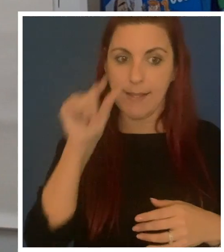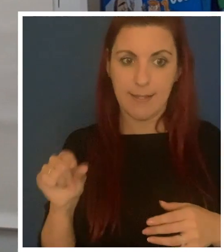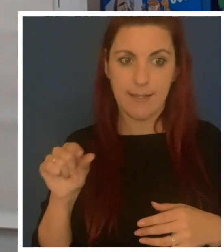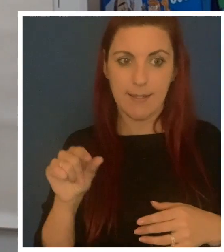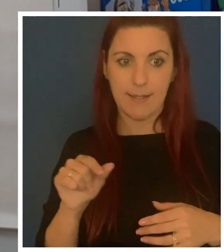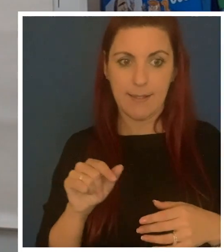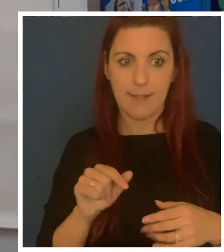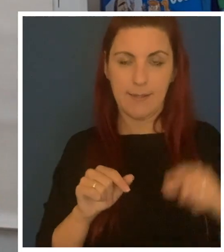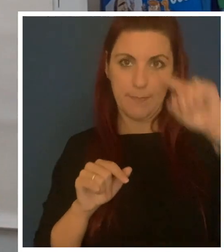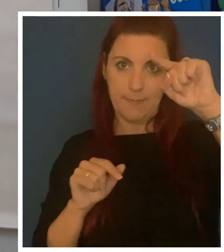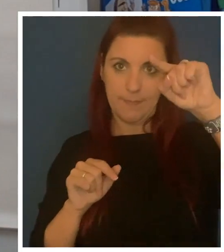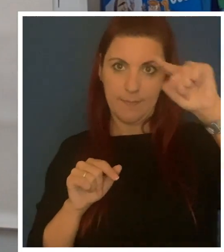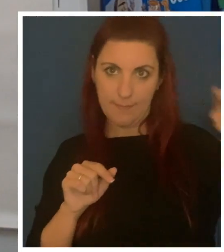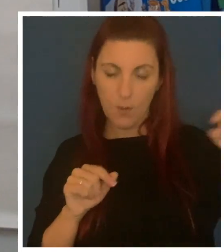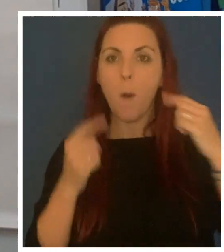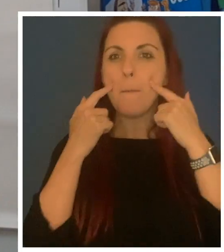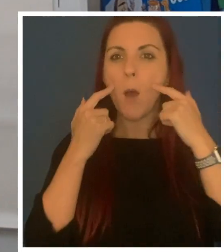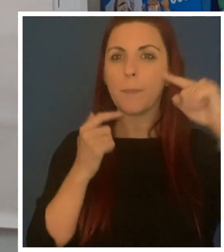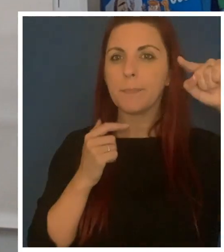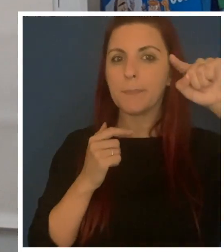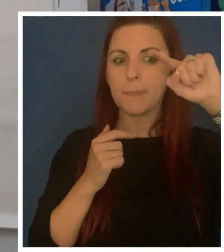I'm going to draw an angle coming out like this and then a line coming back like